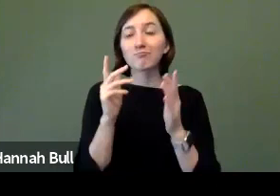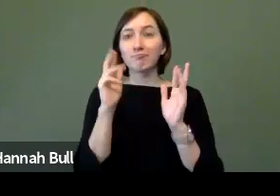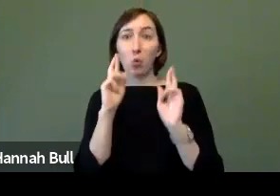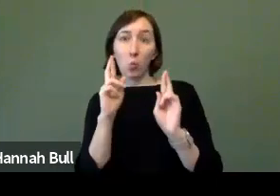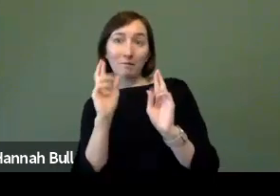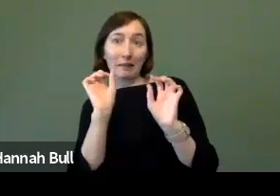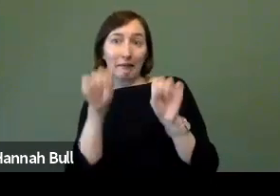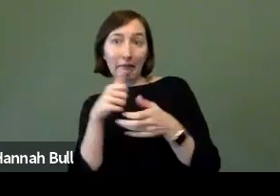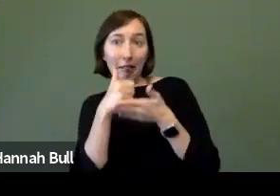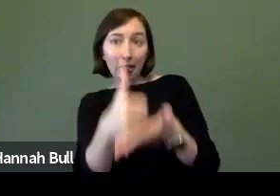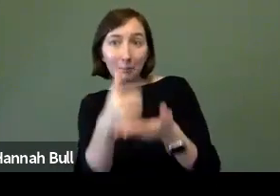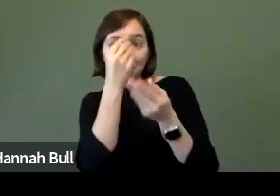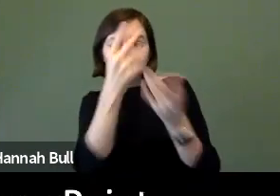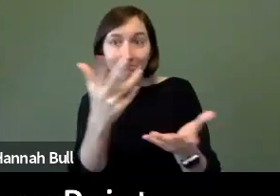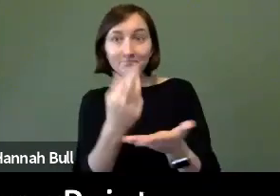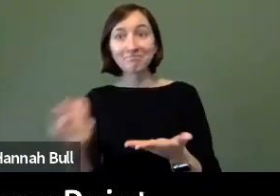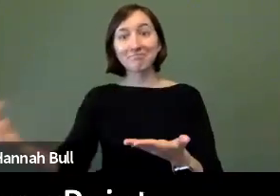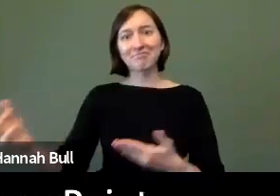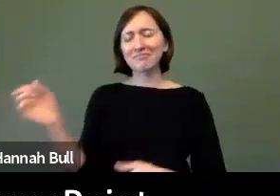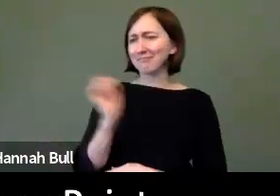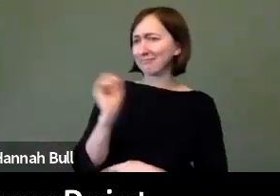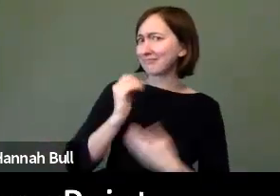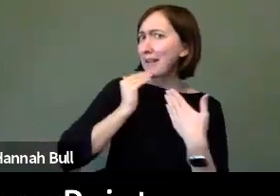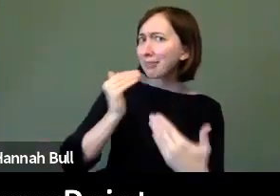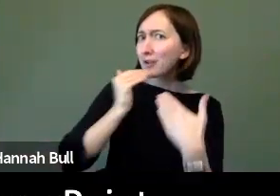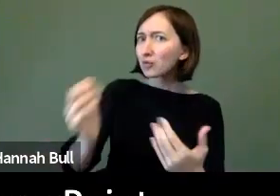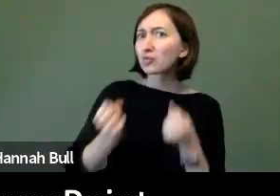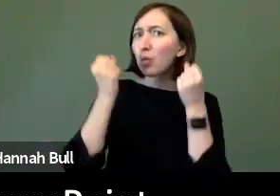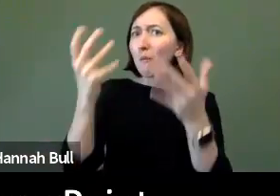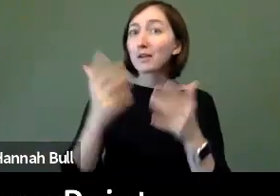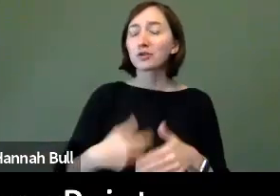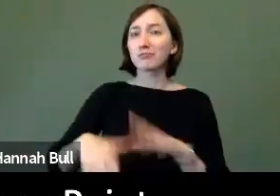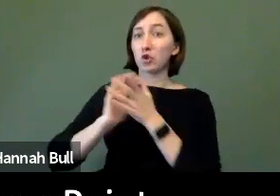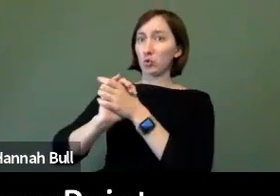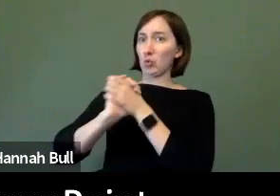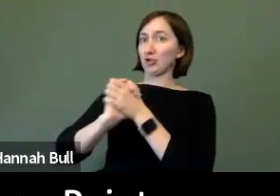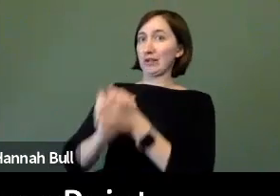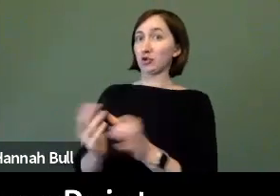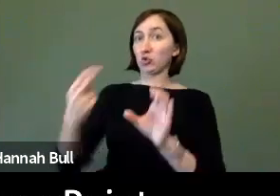Carolyn Philips: Thank you so much. Congratulations again on being the board of AUCD,